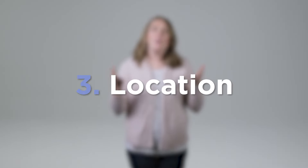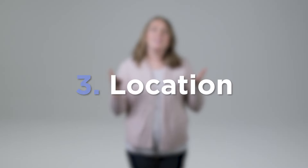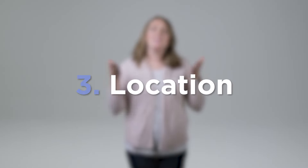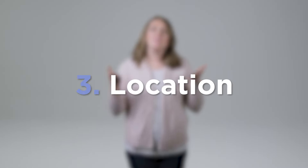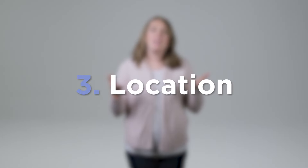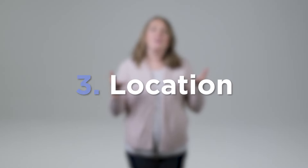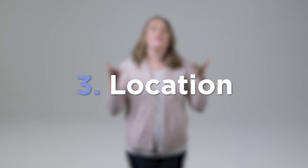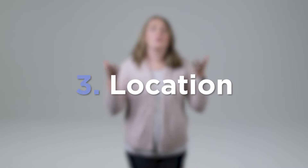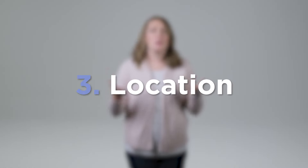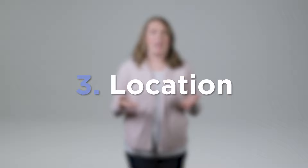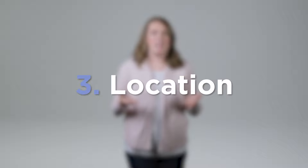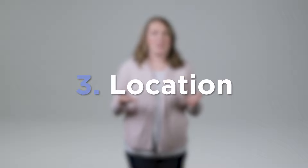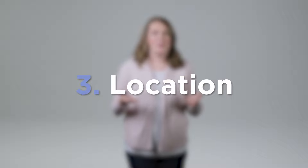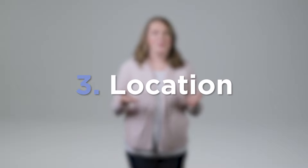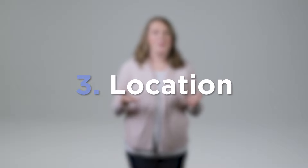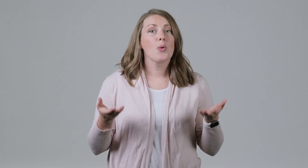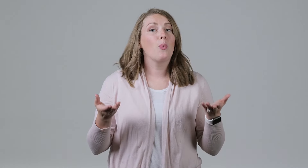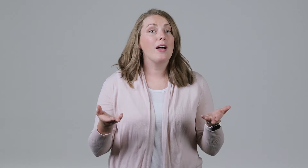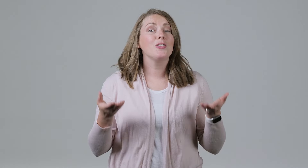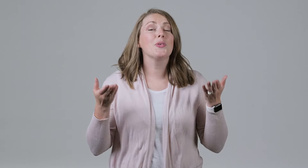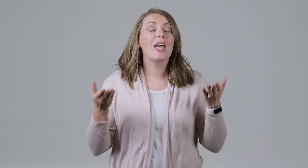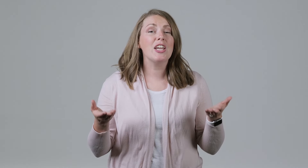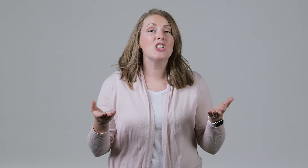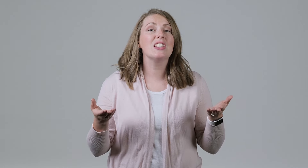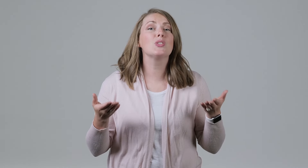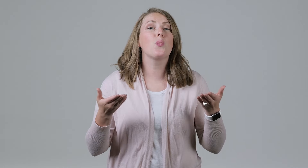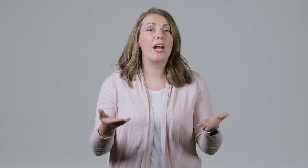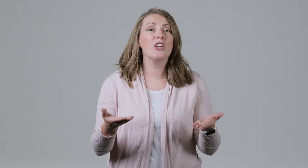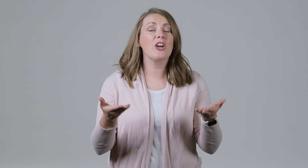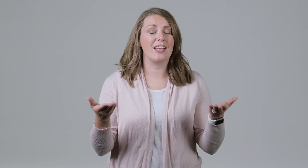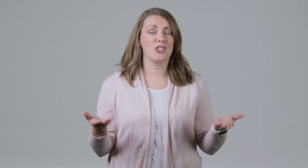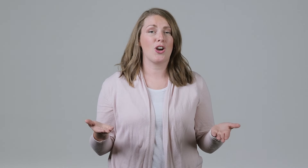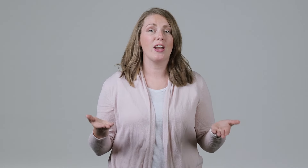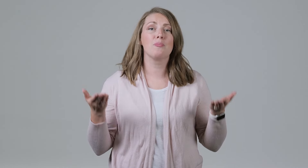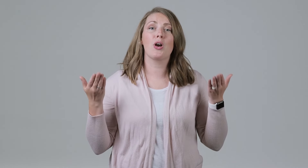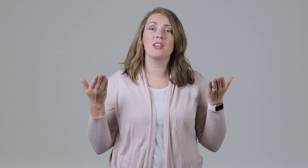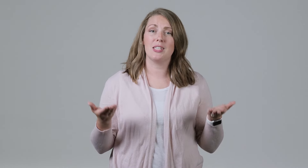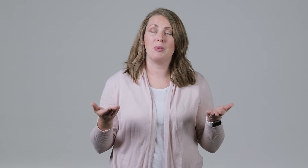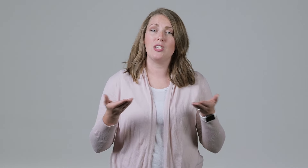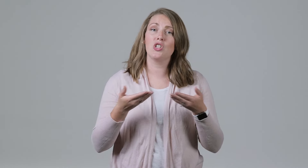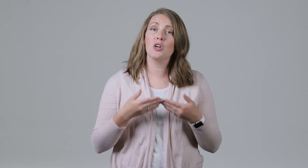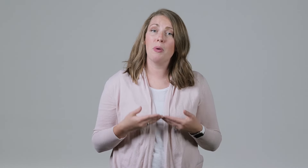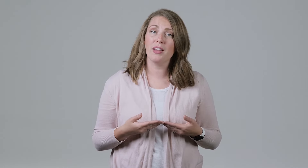what does it mean for location? Well location is where your hands are in proximity to your body.